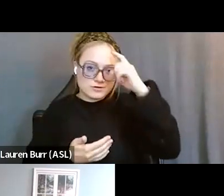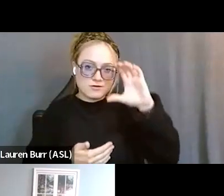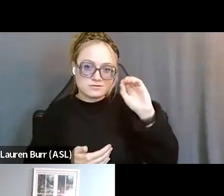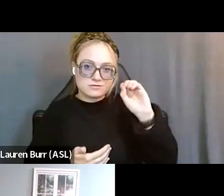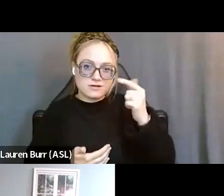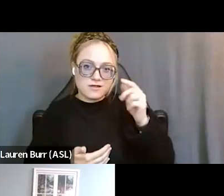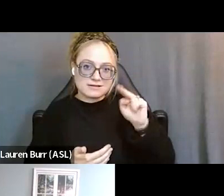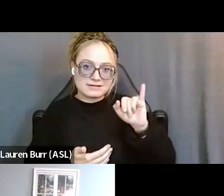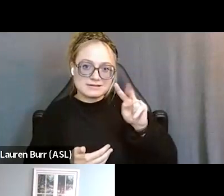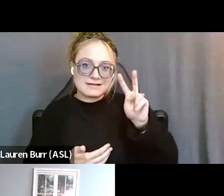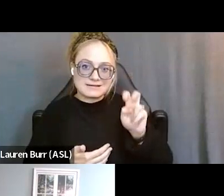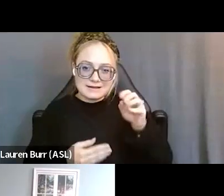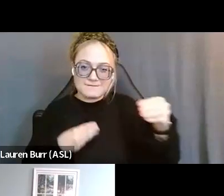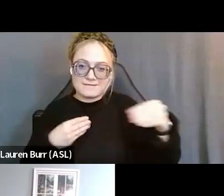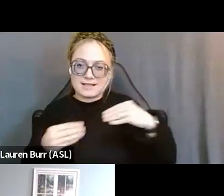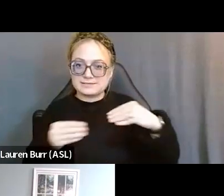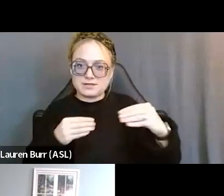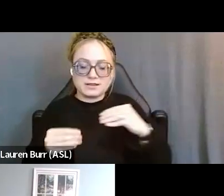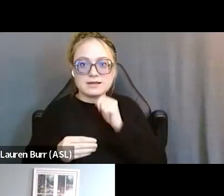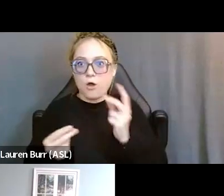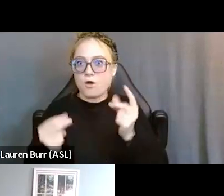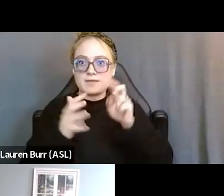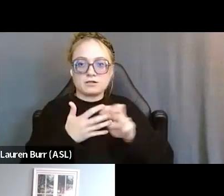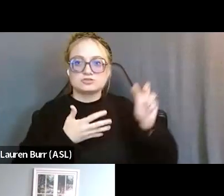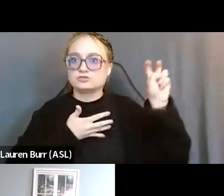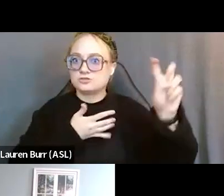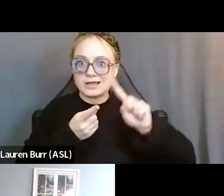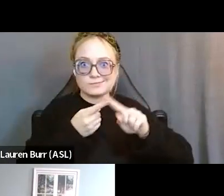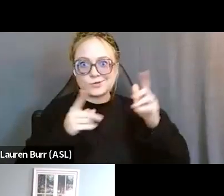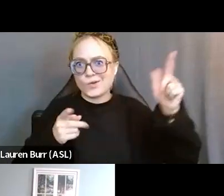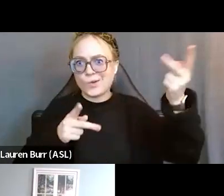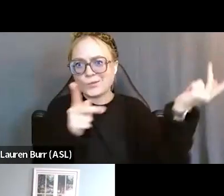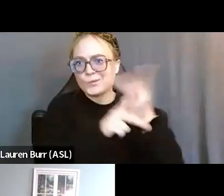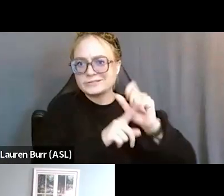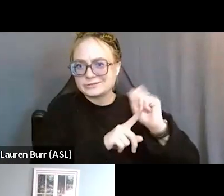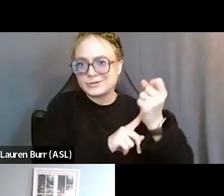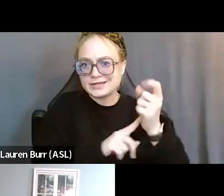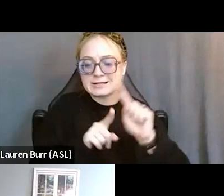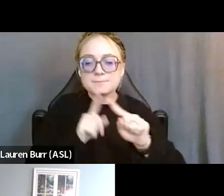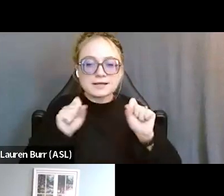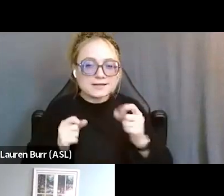just automatically jump to a conclusion but consider a variety of different causes for events.